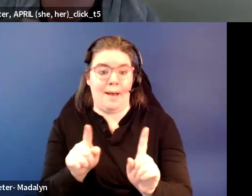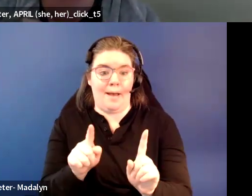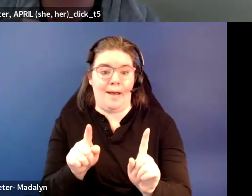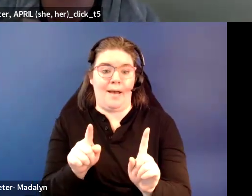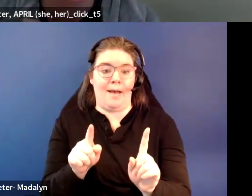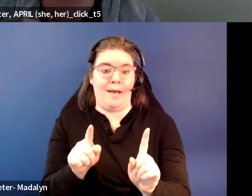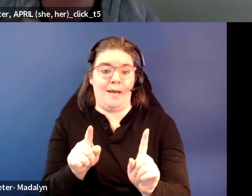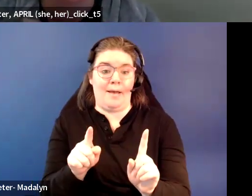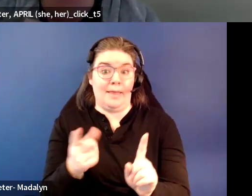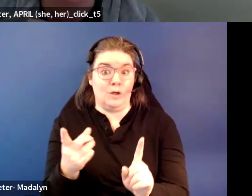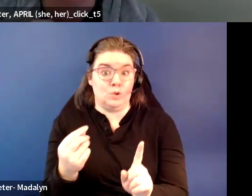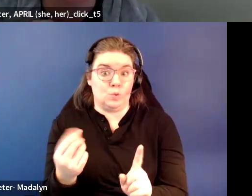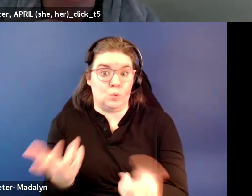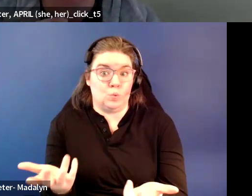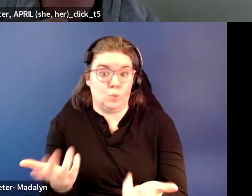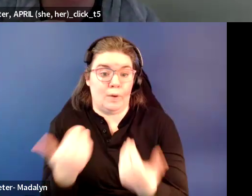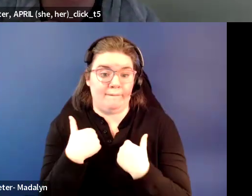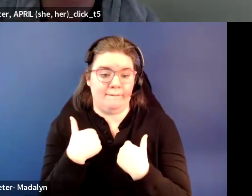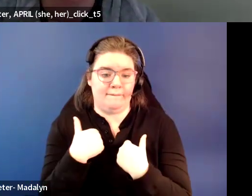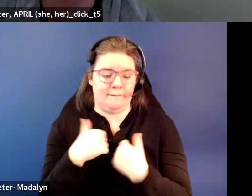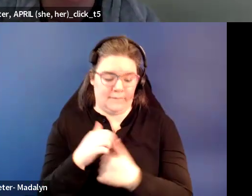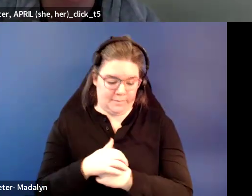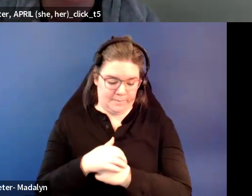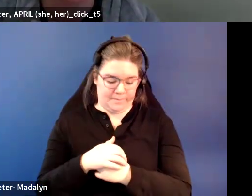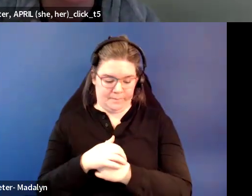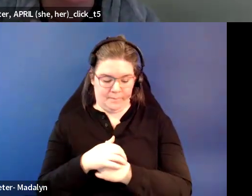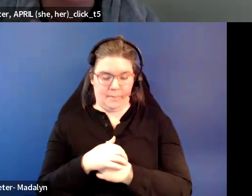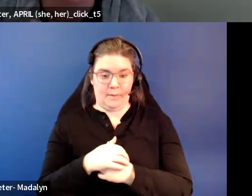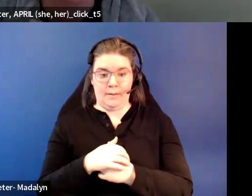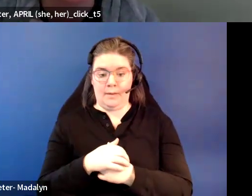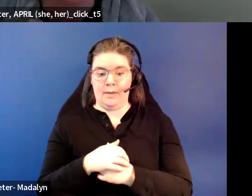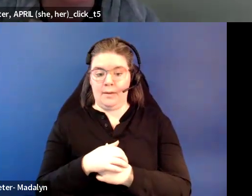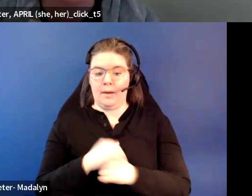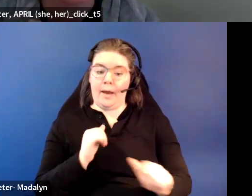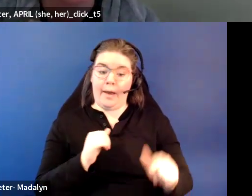Carolyn Grawi: and then the other is we have